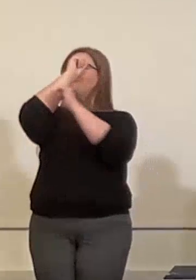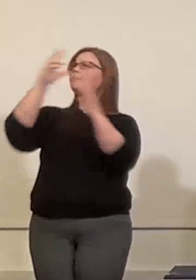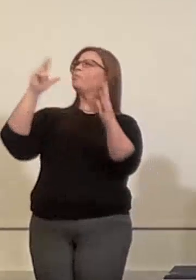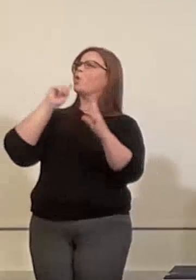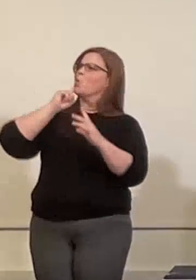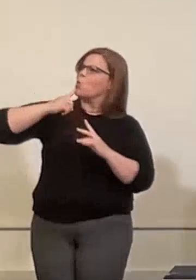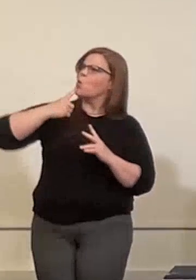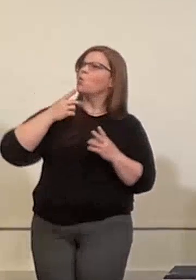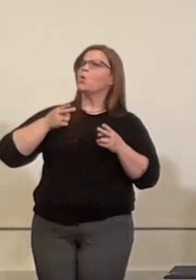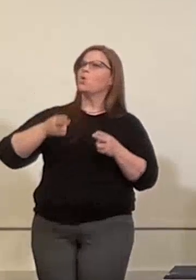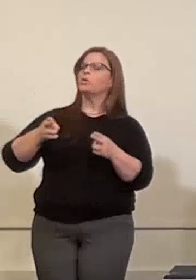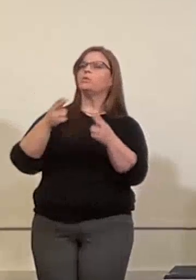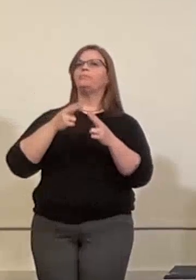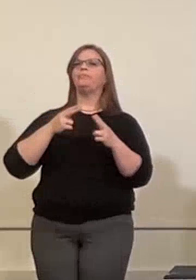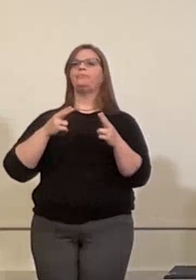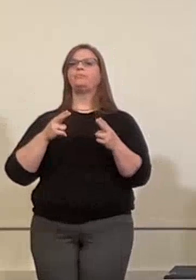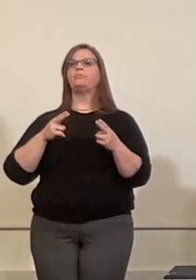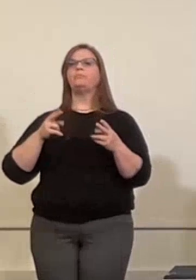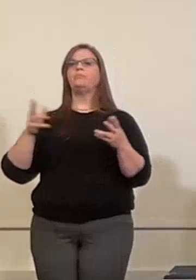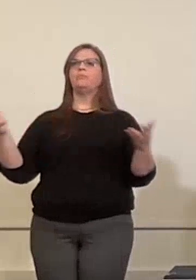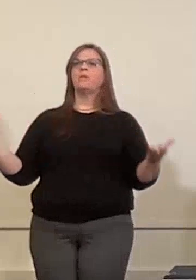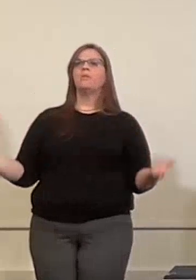amplifying voices of the disability community.